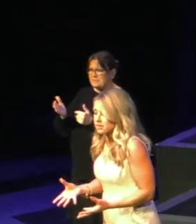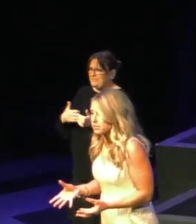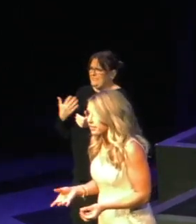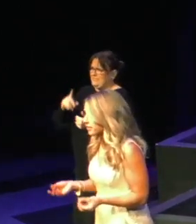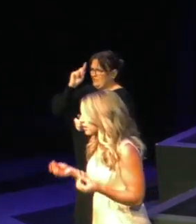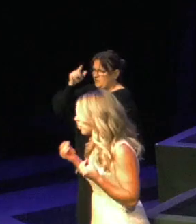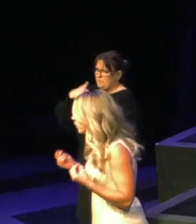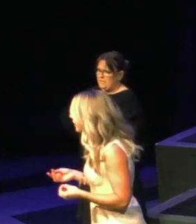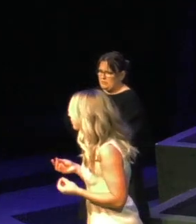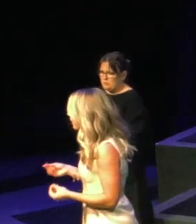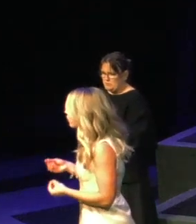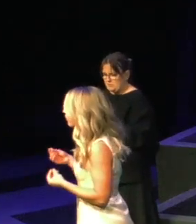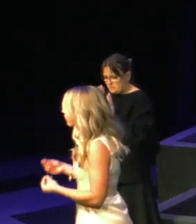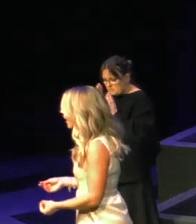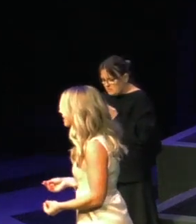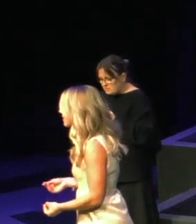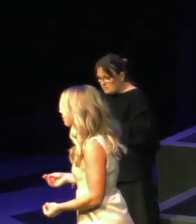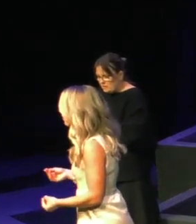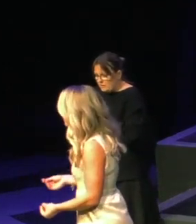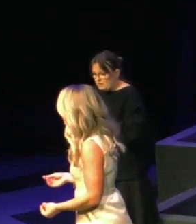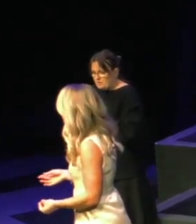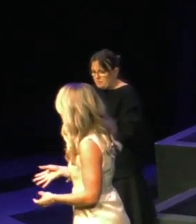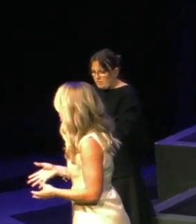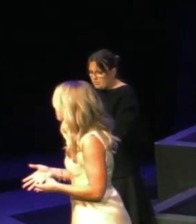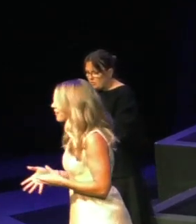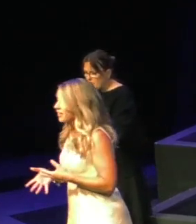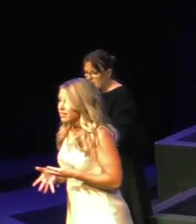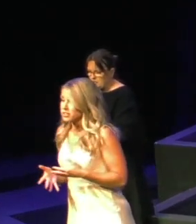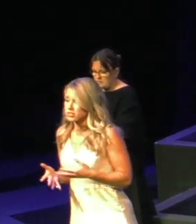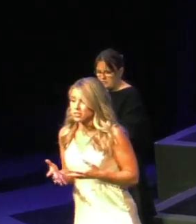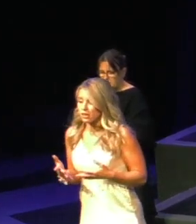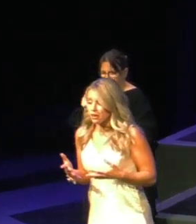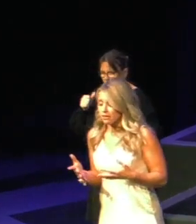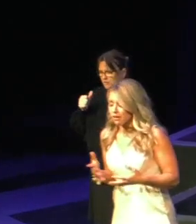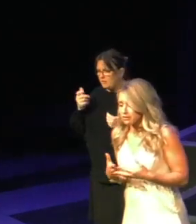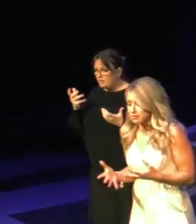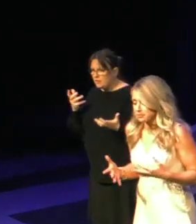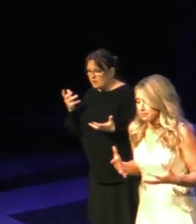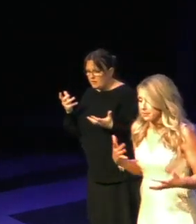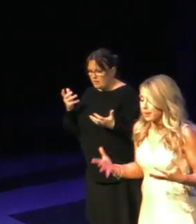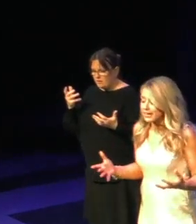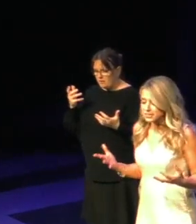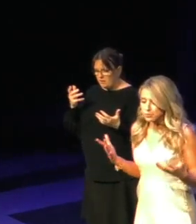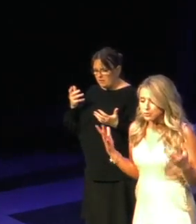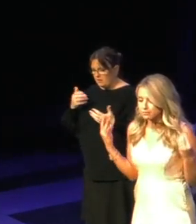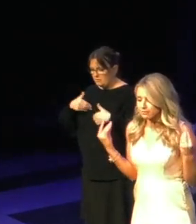things, I mean the really real threats that were there um just all of the the possible